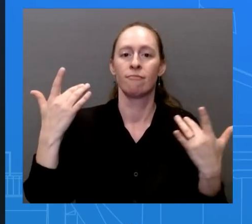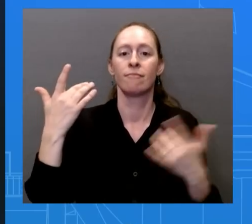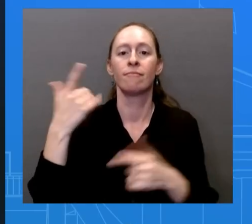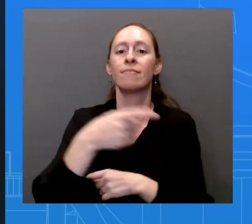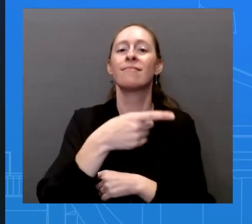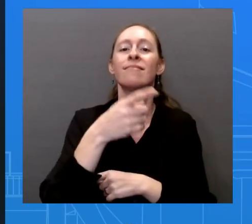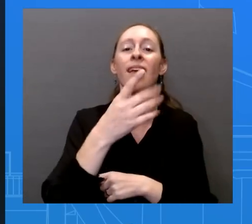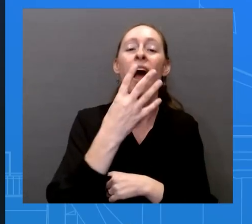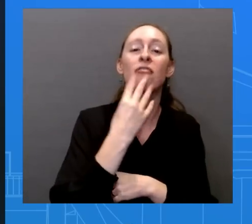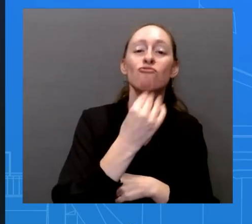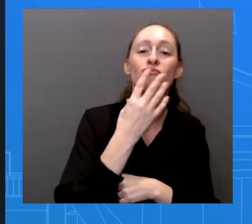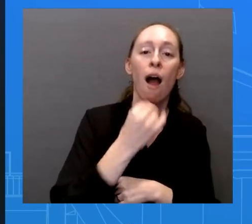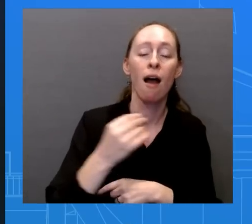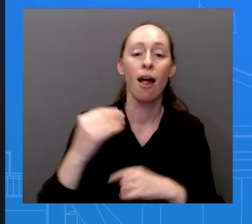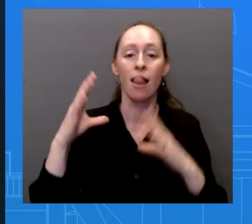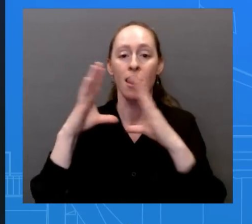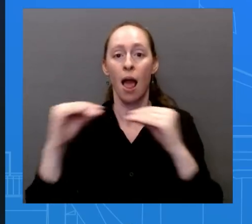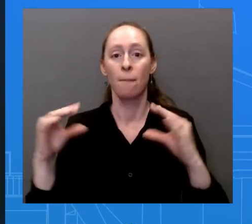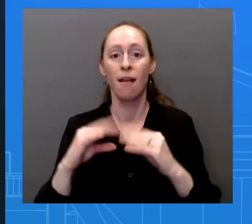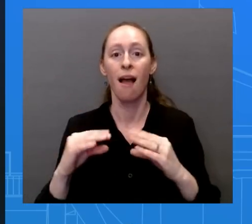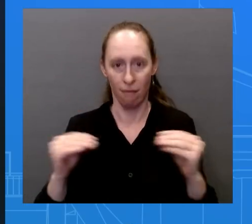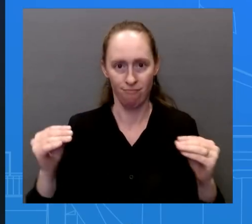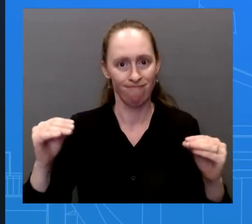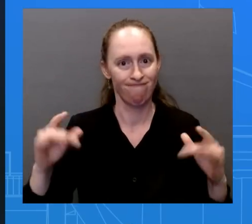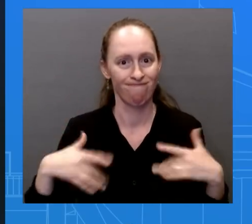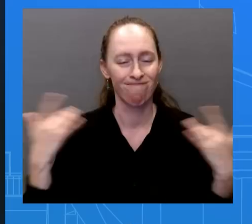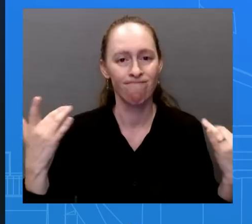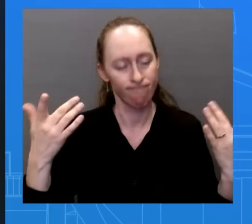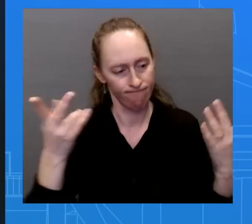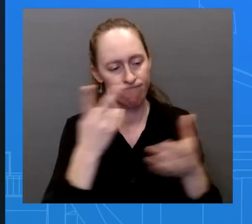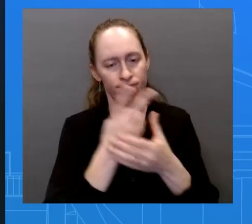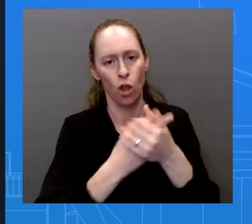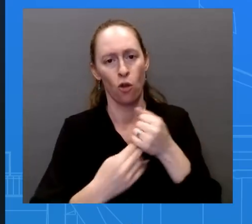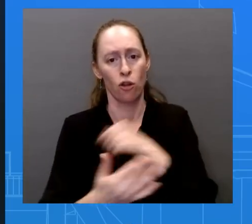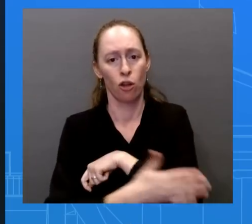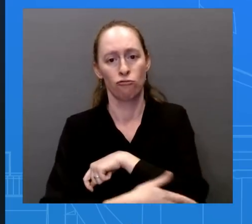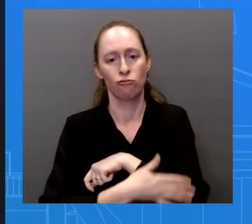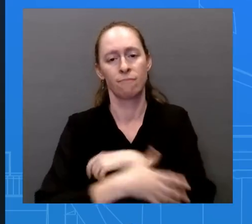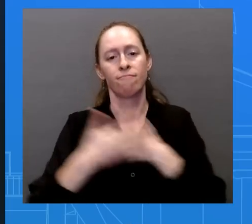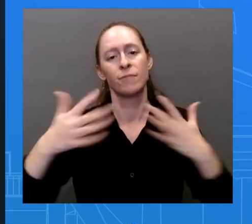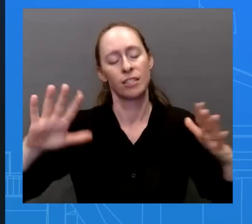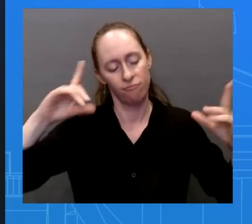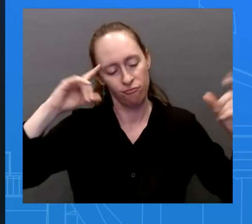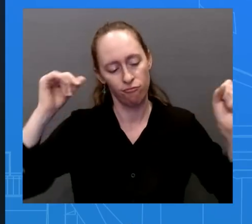and establish a permanent maritime boundary between them. The President spoke this morning